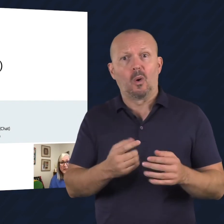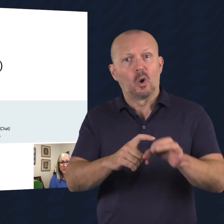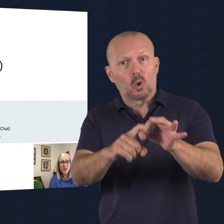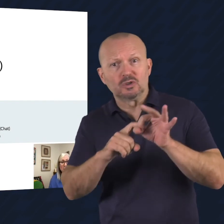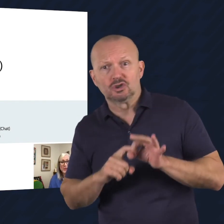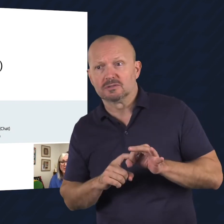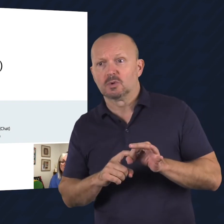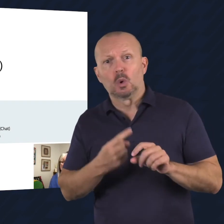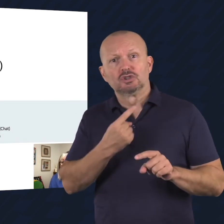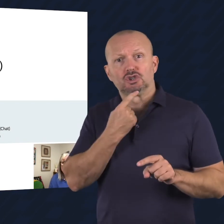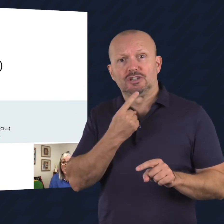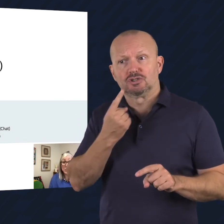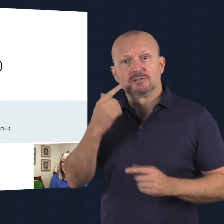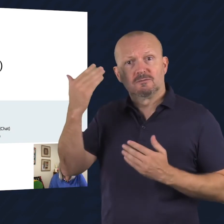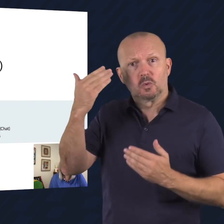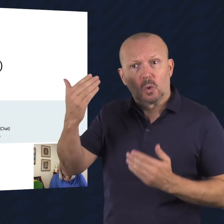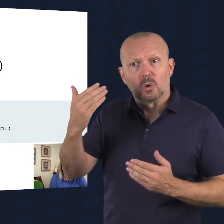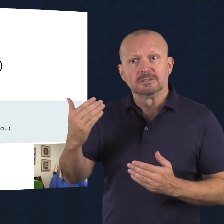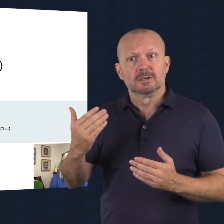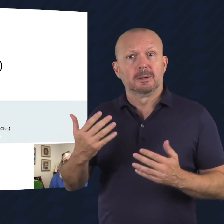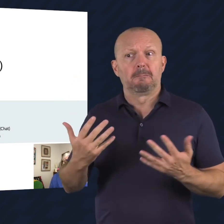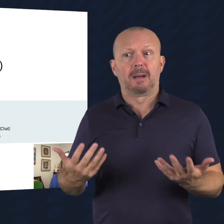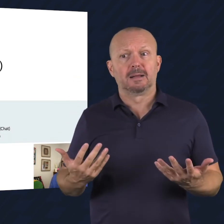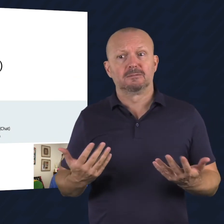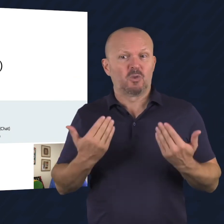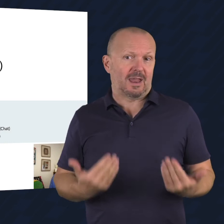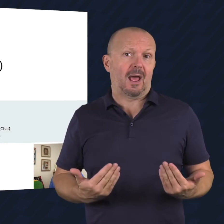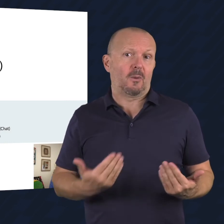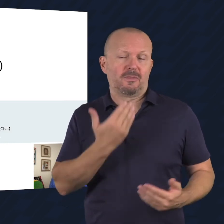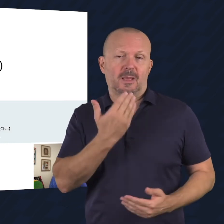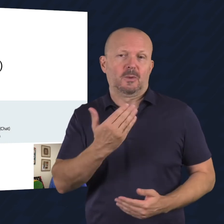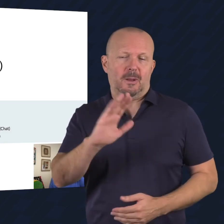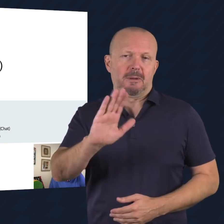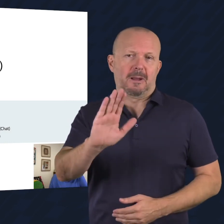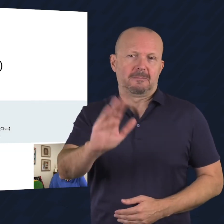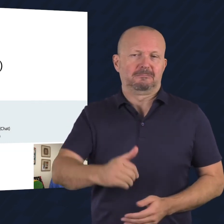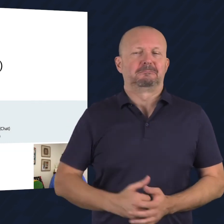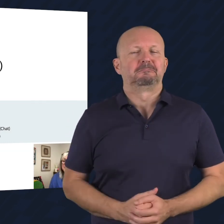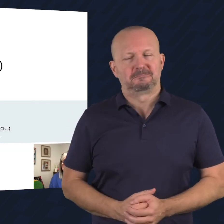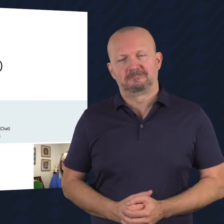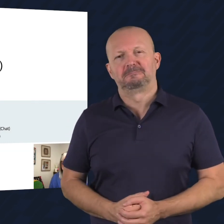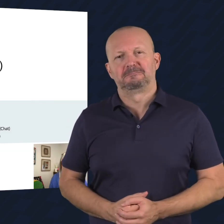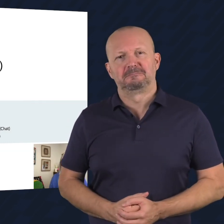some of your questions or having suggestions for talks coming into us. But for now, ka kite ano.